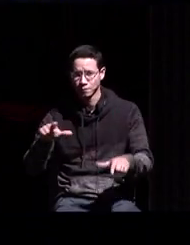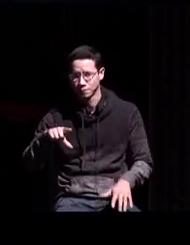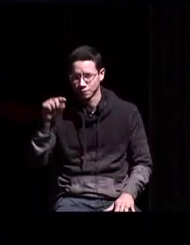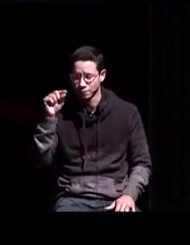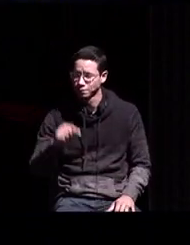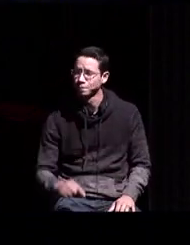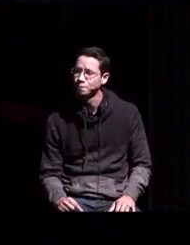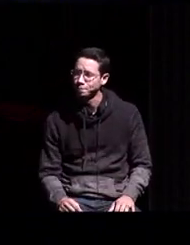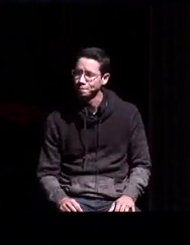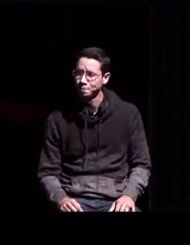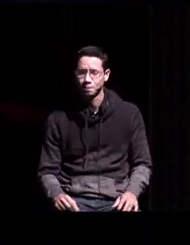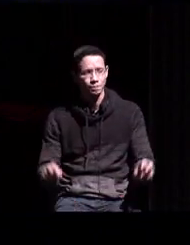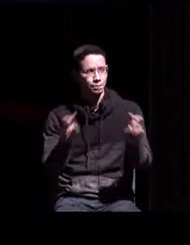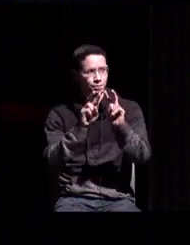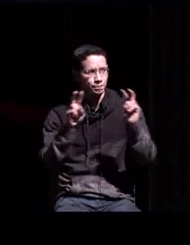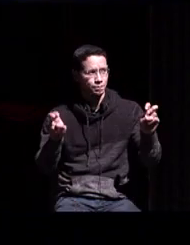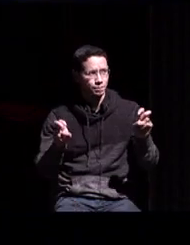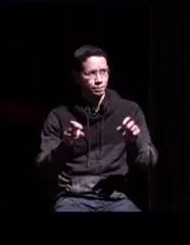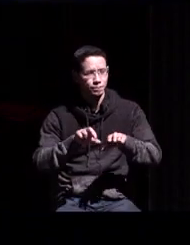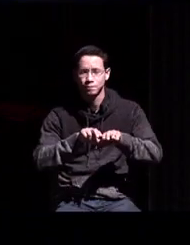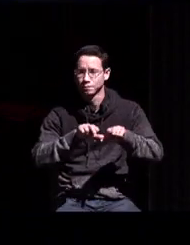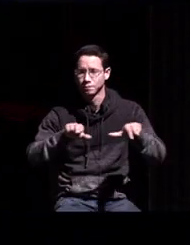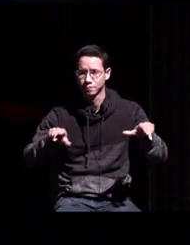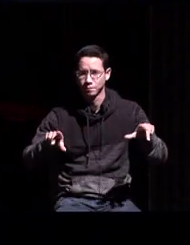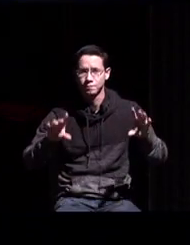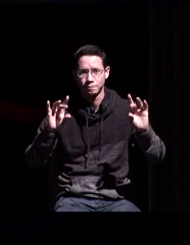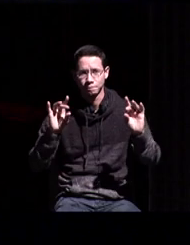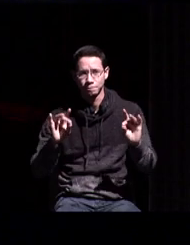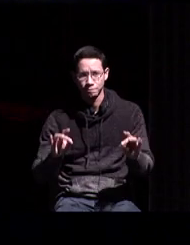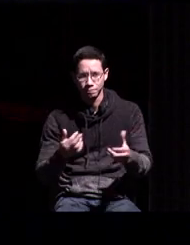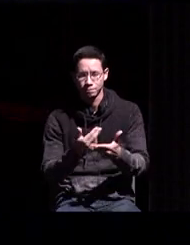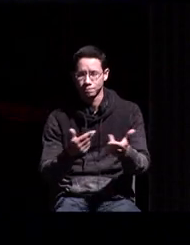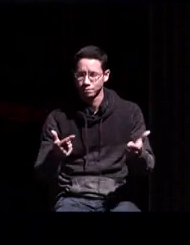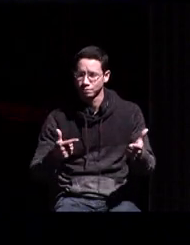and deals with the most delicate dimensions in the field of tourism.